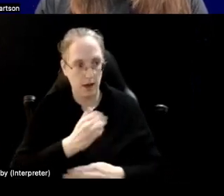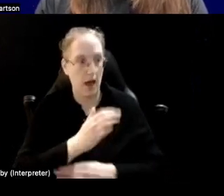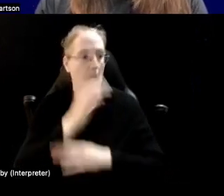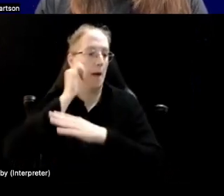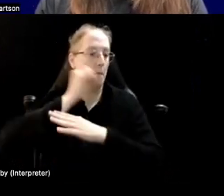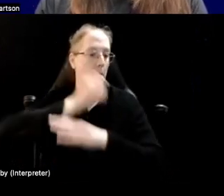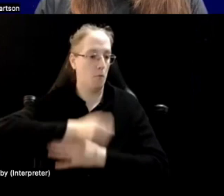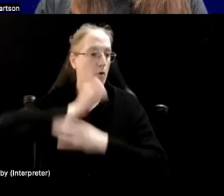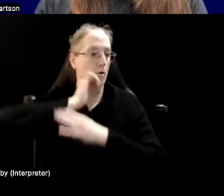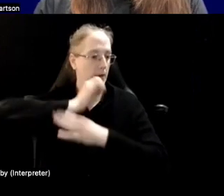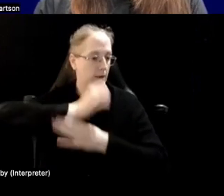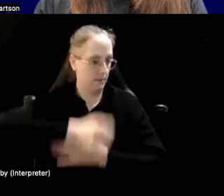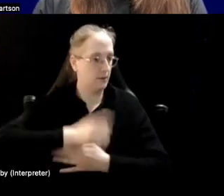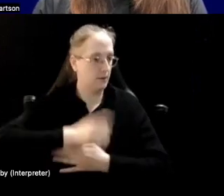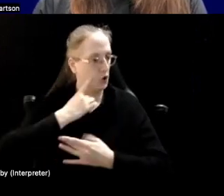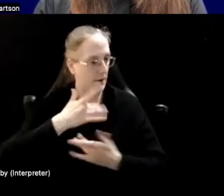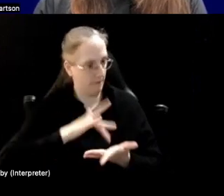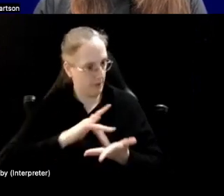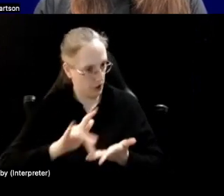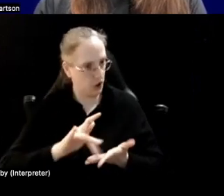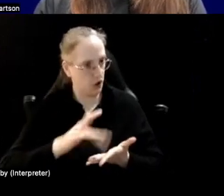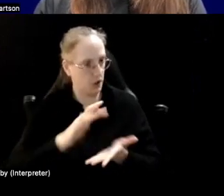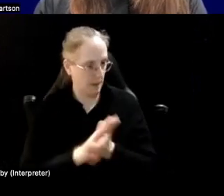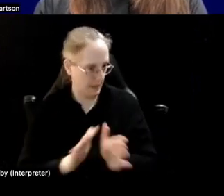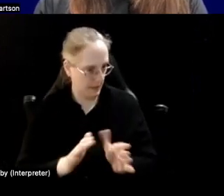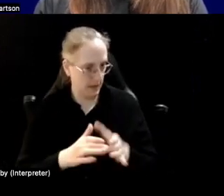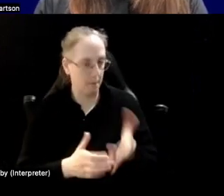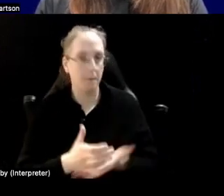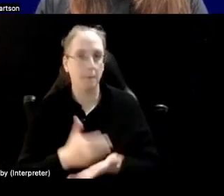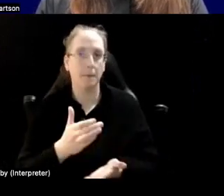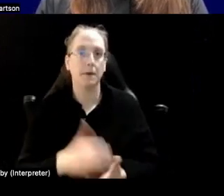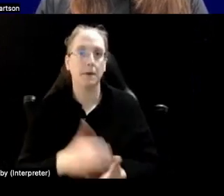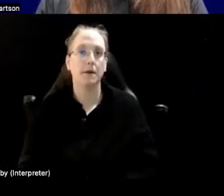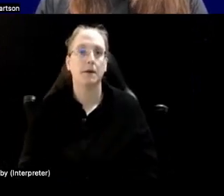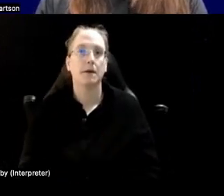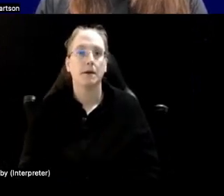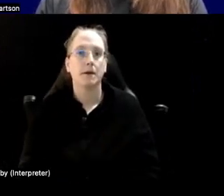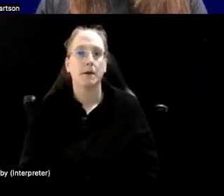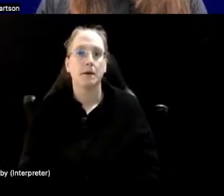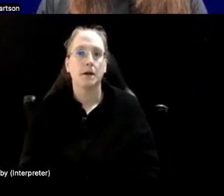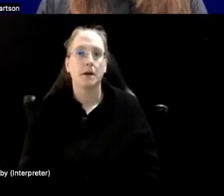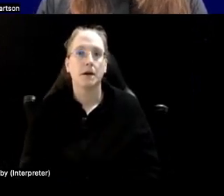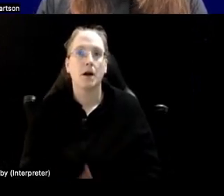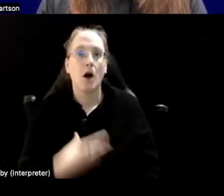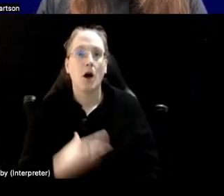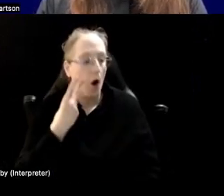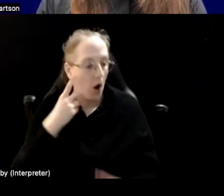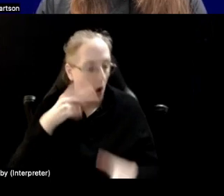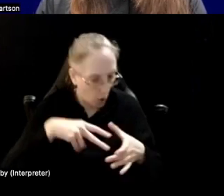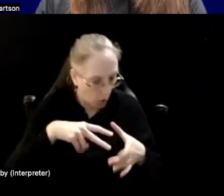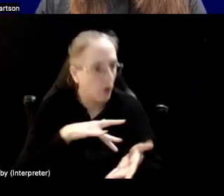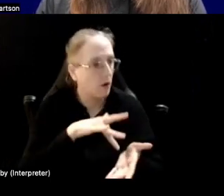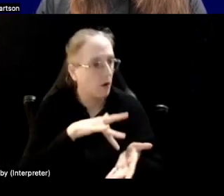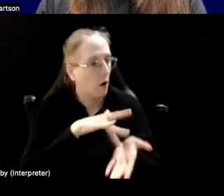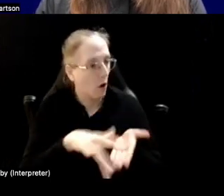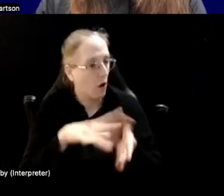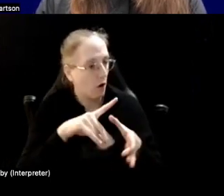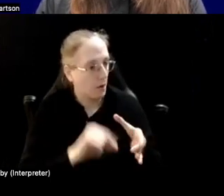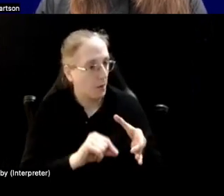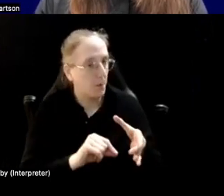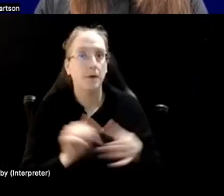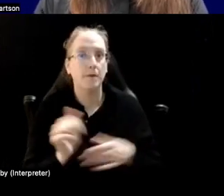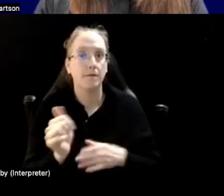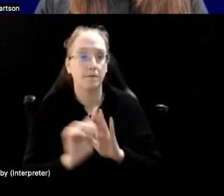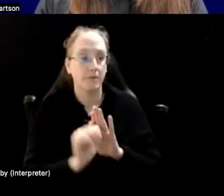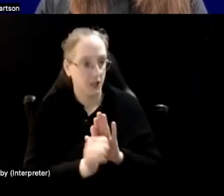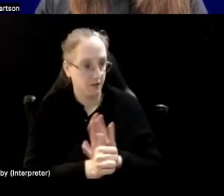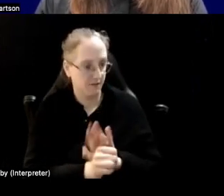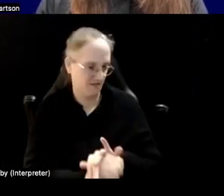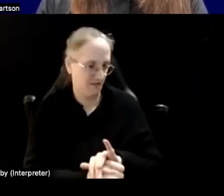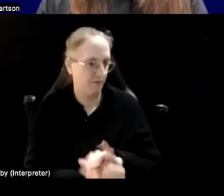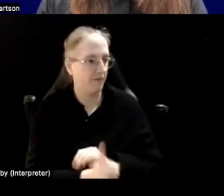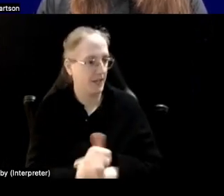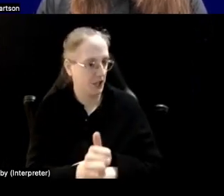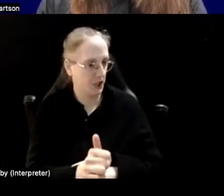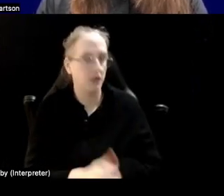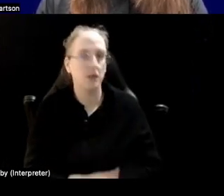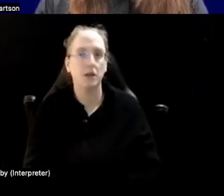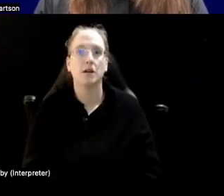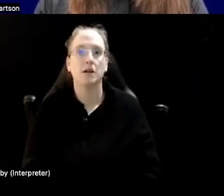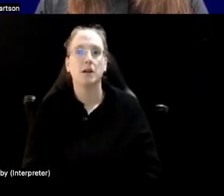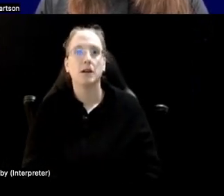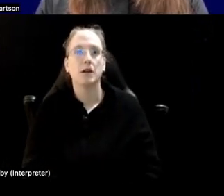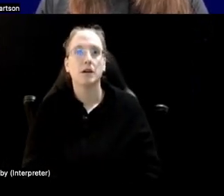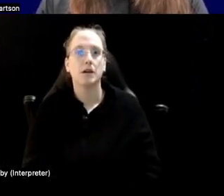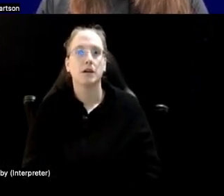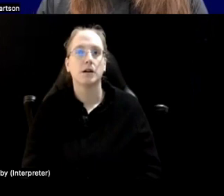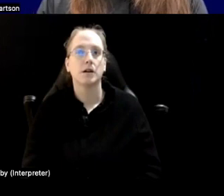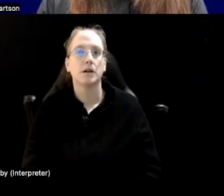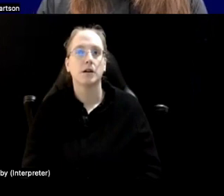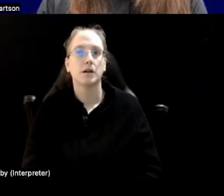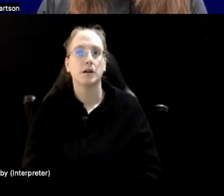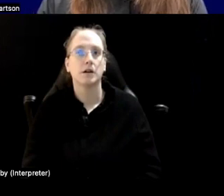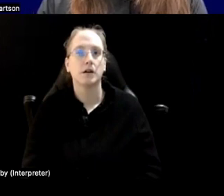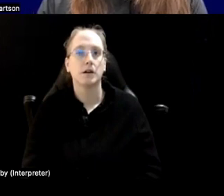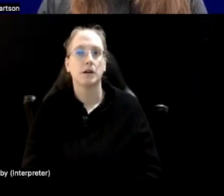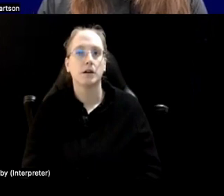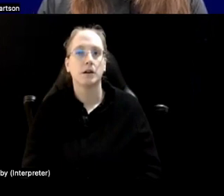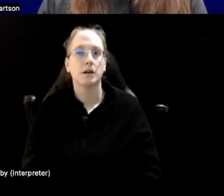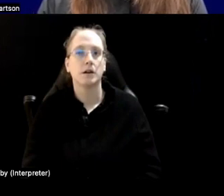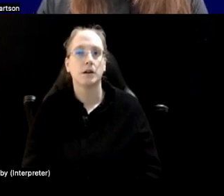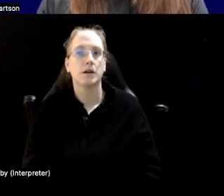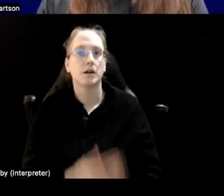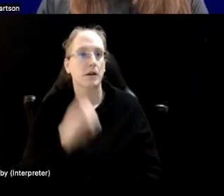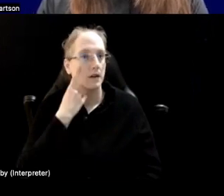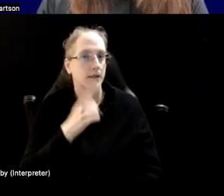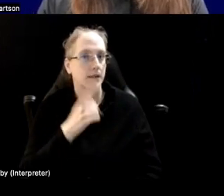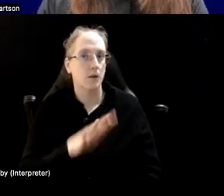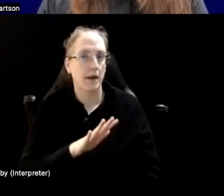acknowledging that and the empty cup. "I've noticed that too". The waiting, and then the